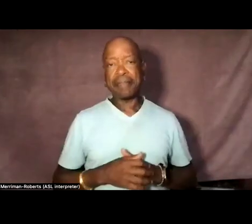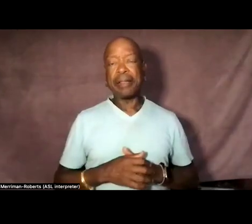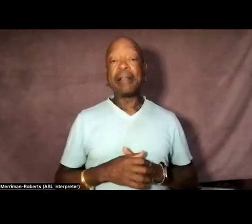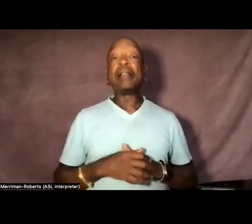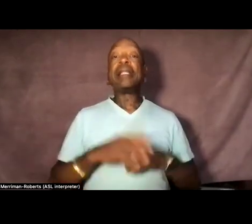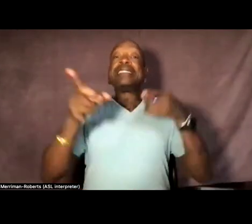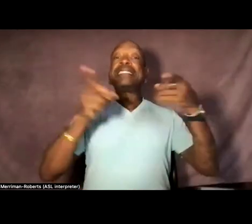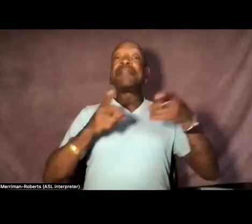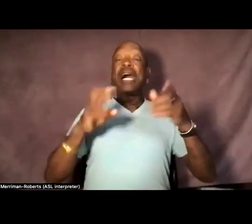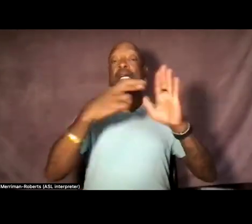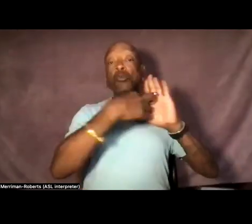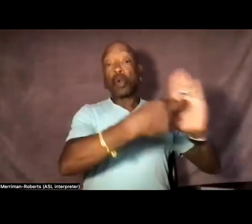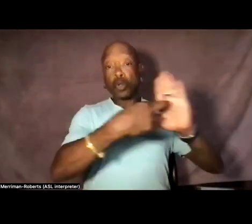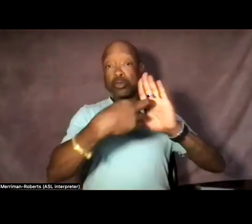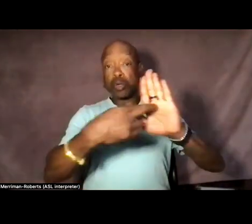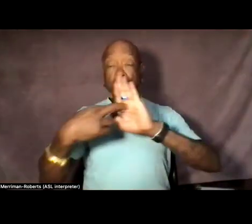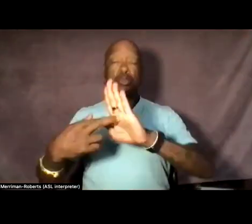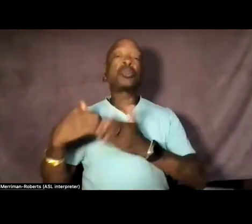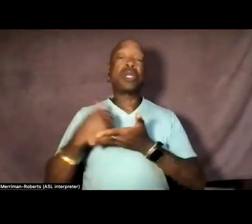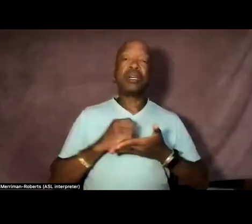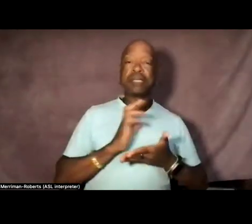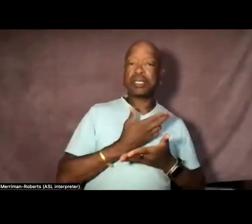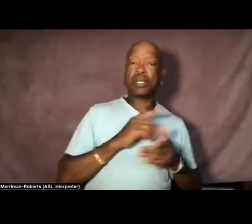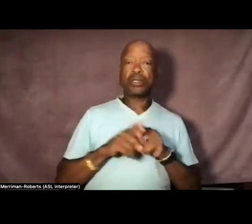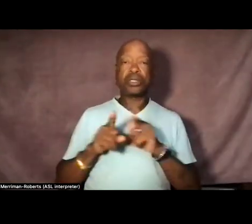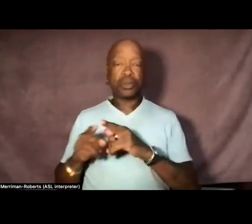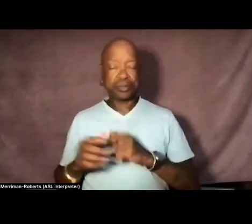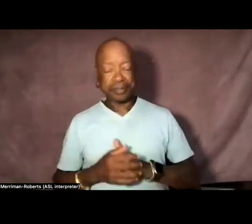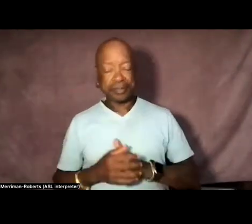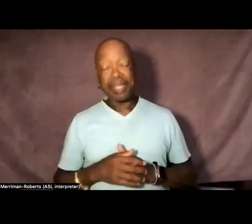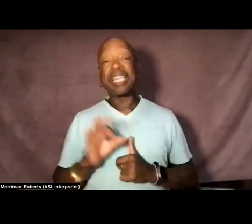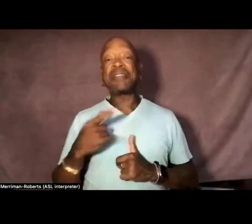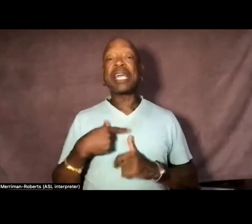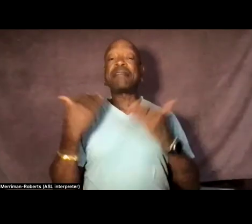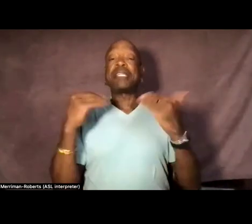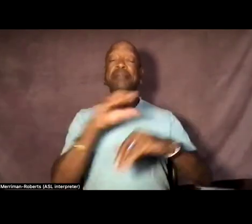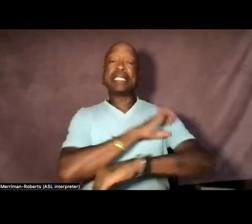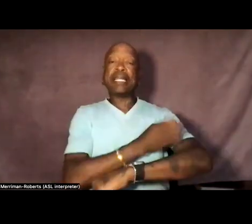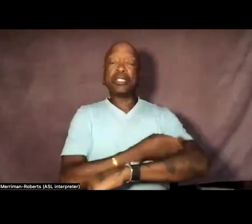of us also who have limited energy and need to pace for camaraderie and social media you all can